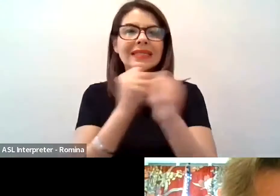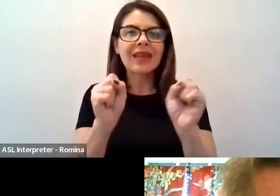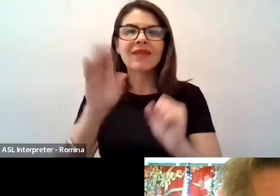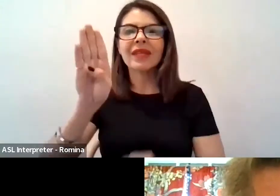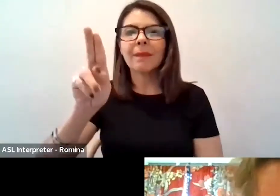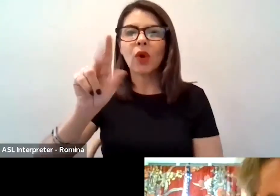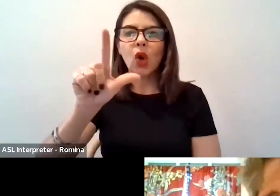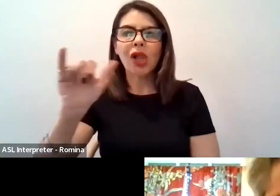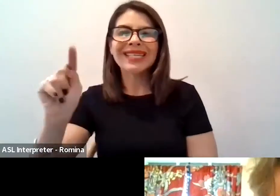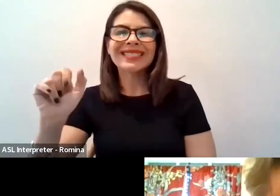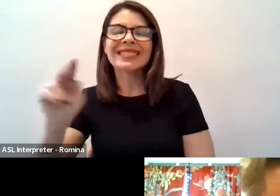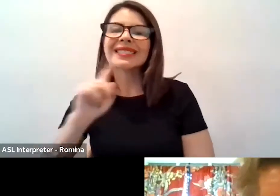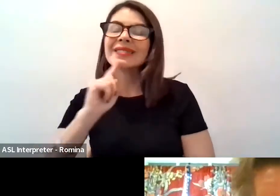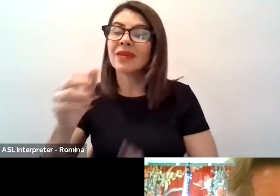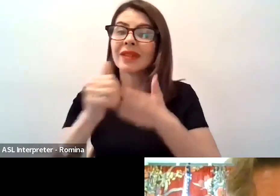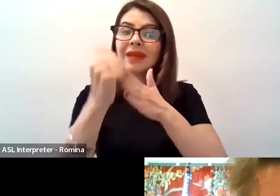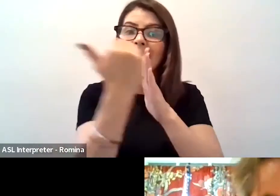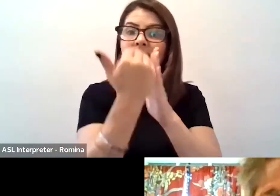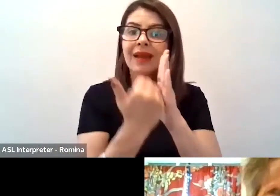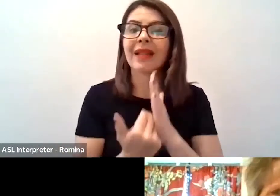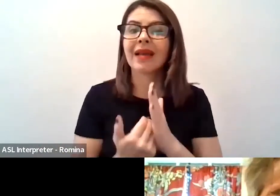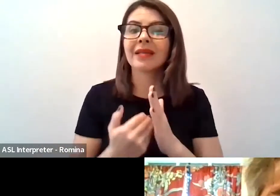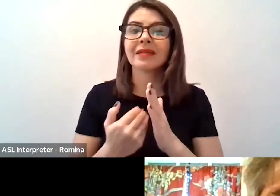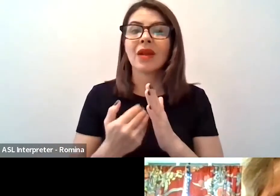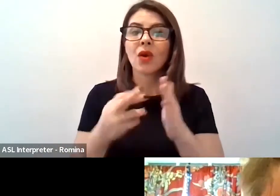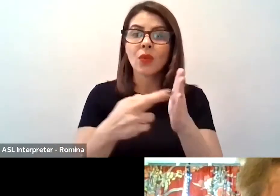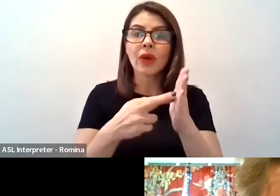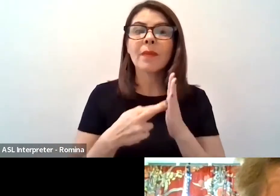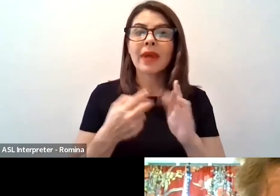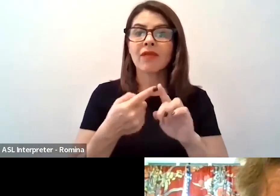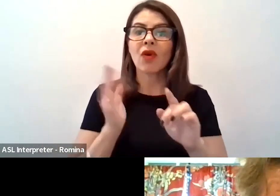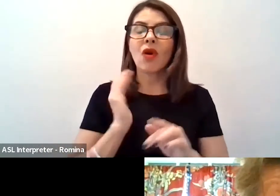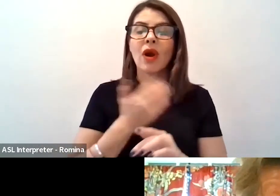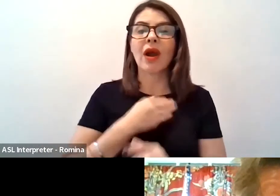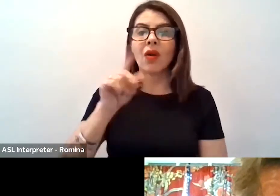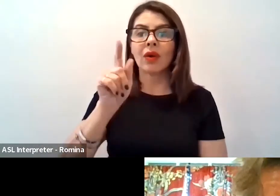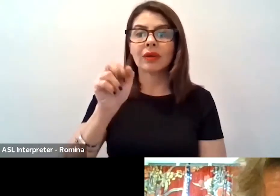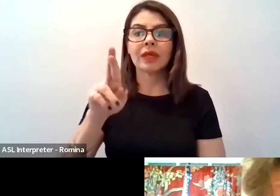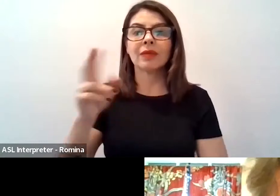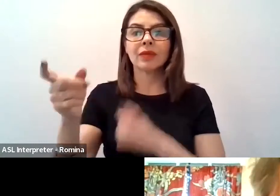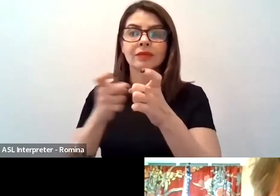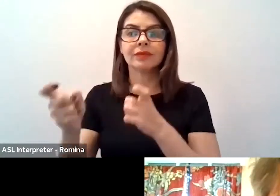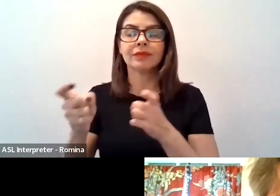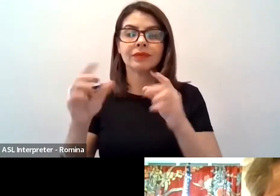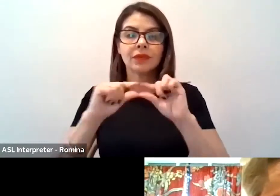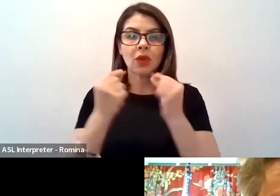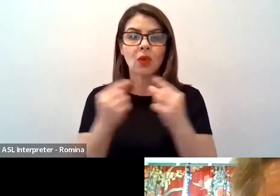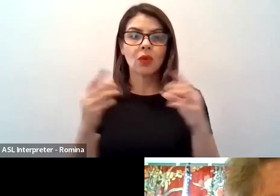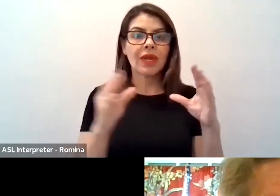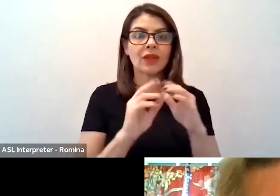These are the guidelines recommended by the Industry wide Labor Management Committee and they're used by the motion pitcher.